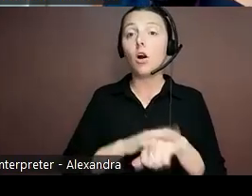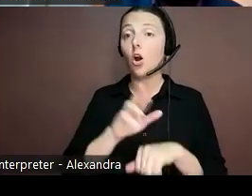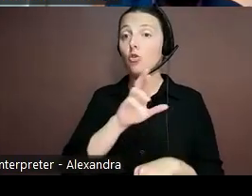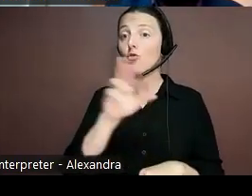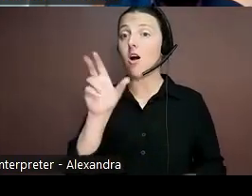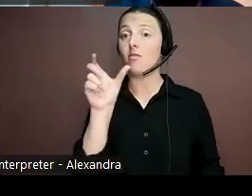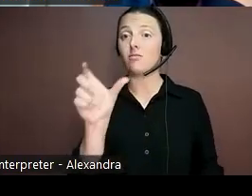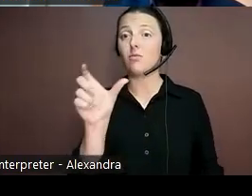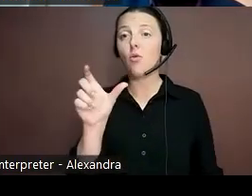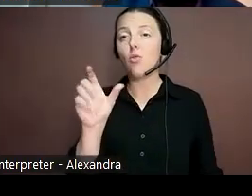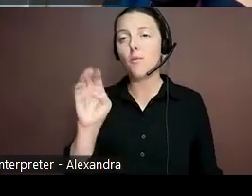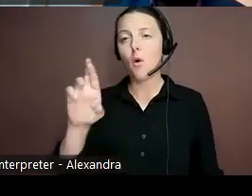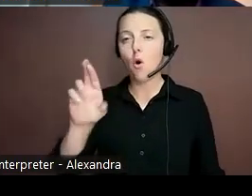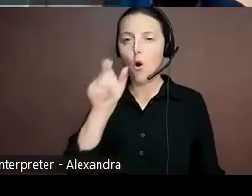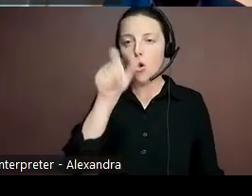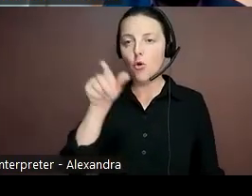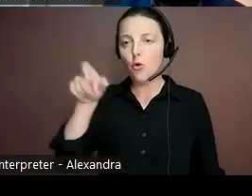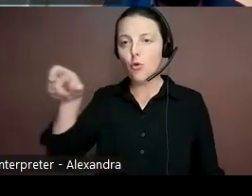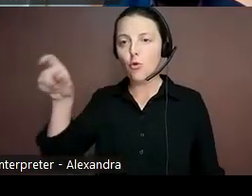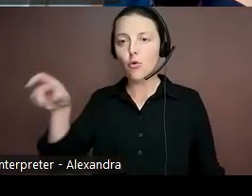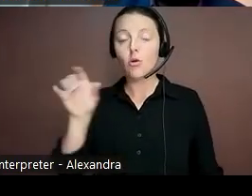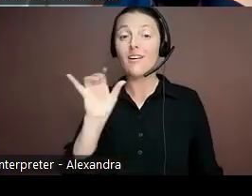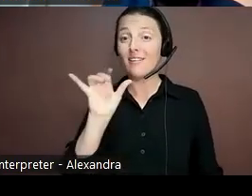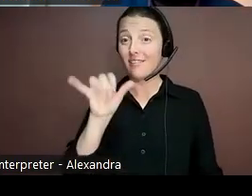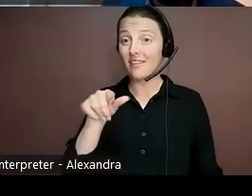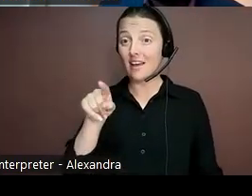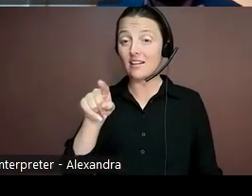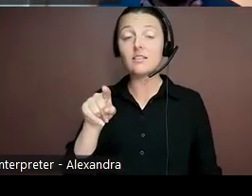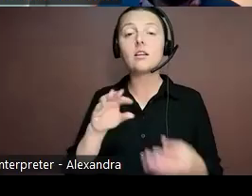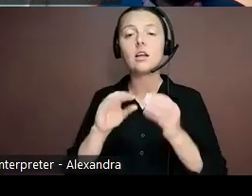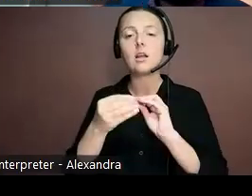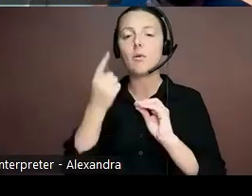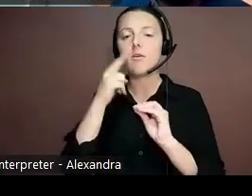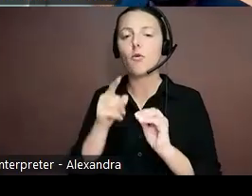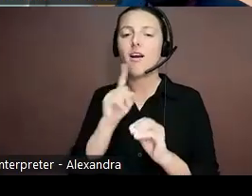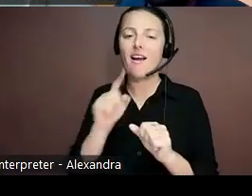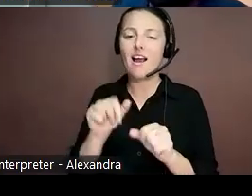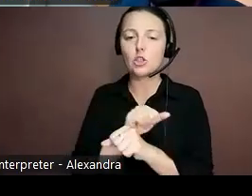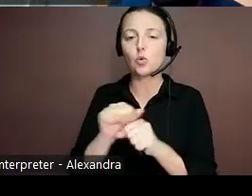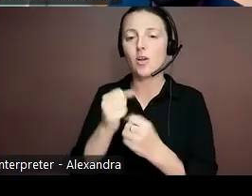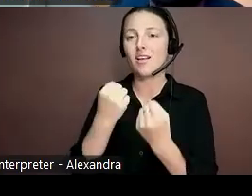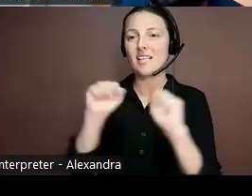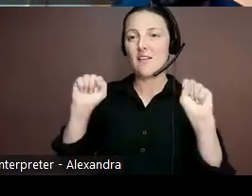know that's the number of actual safety watches uh and we have those numbers from our nursing